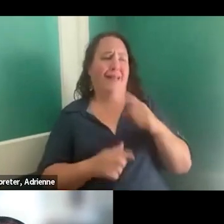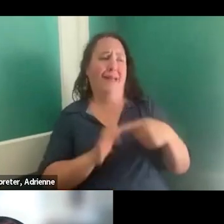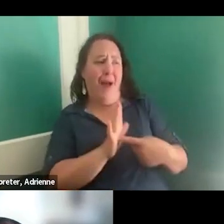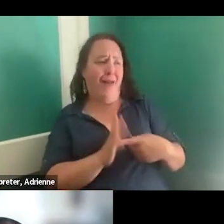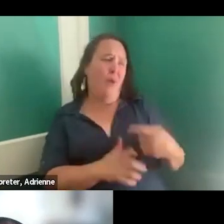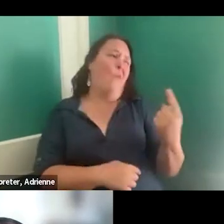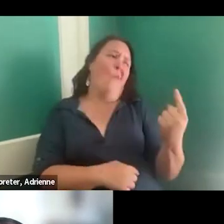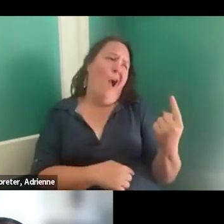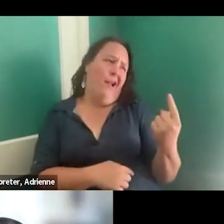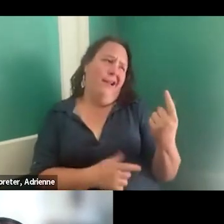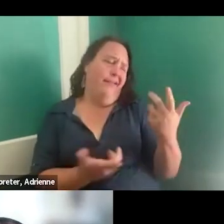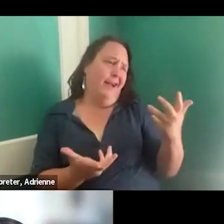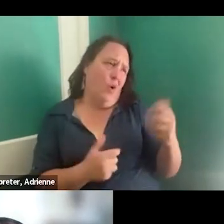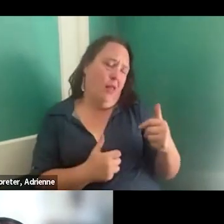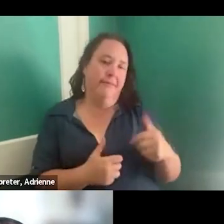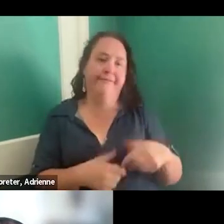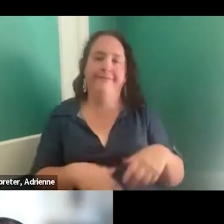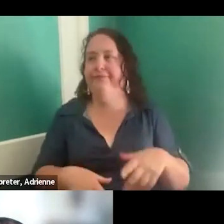Of seeing disability.